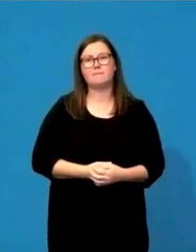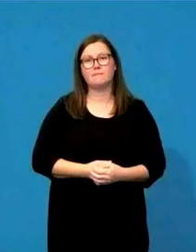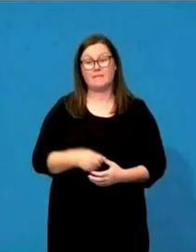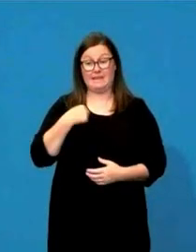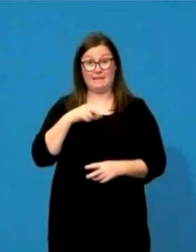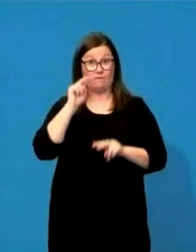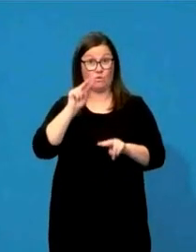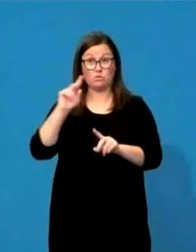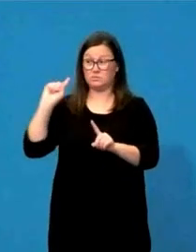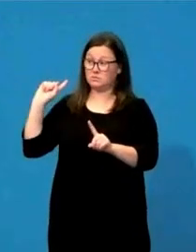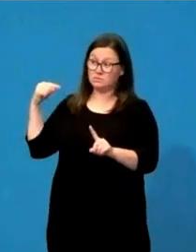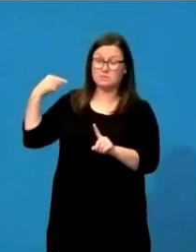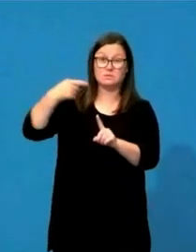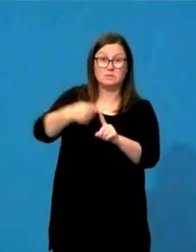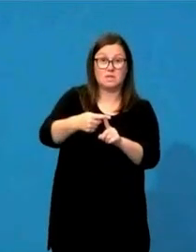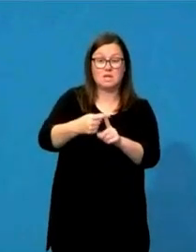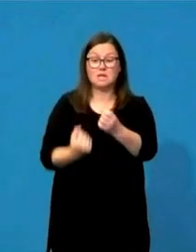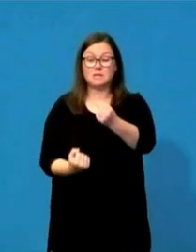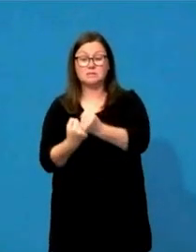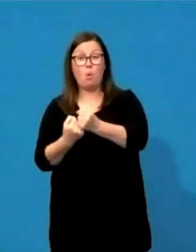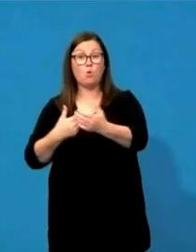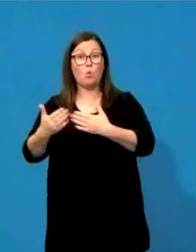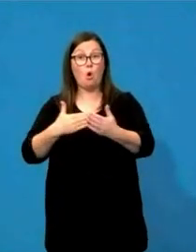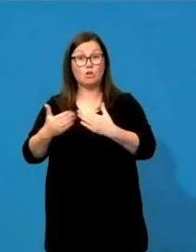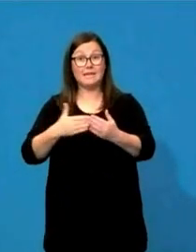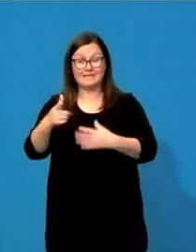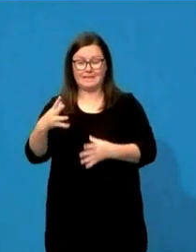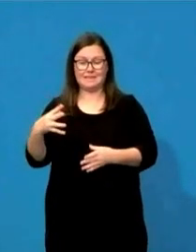coordinators are part of a disability service that also provides allied health